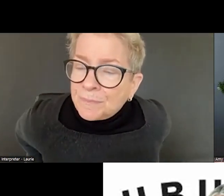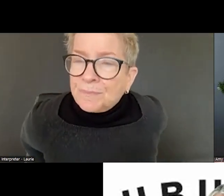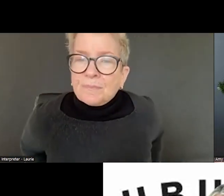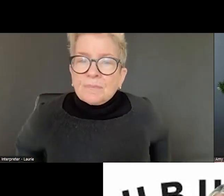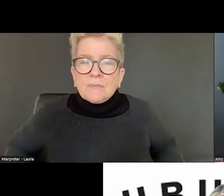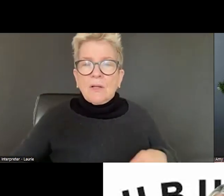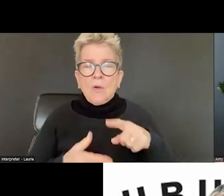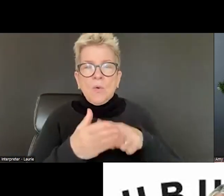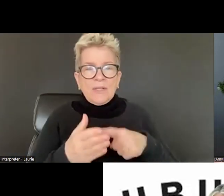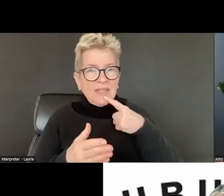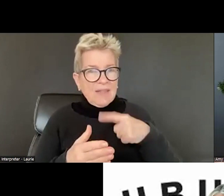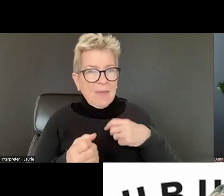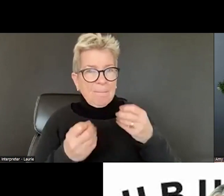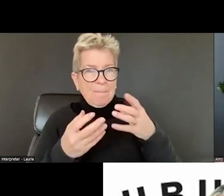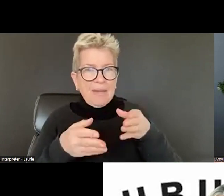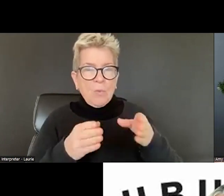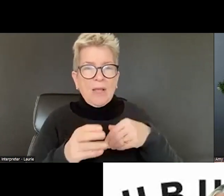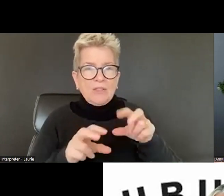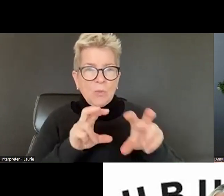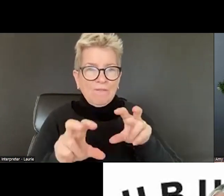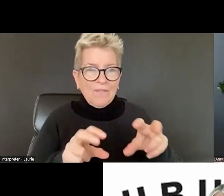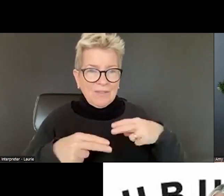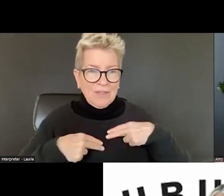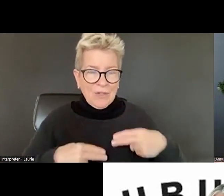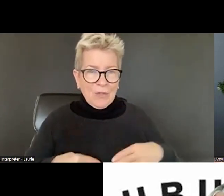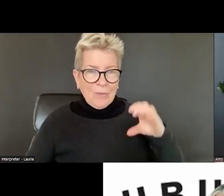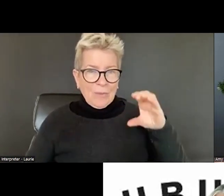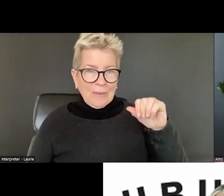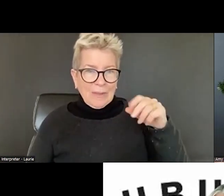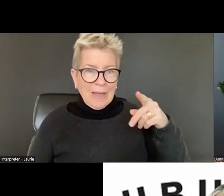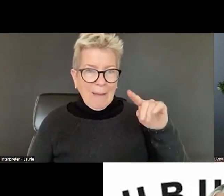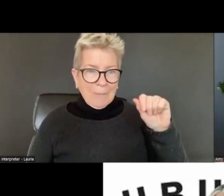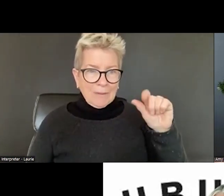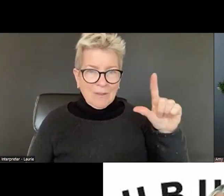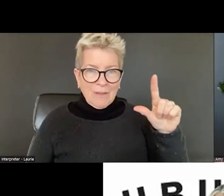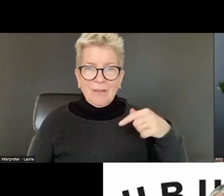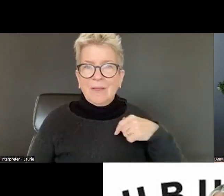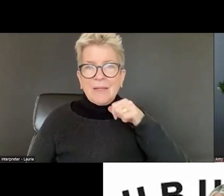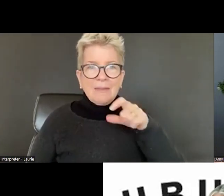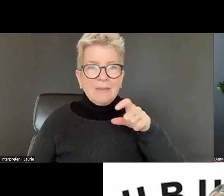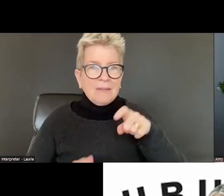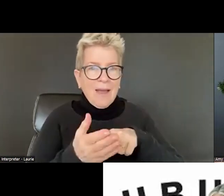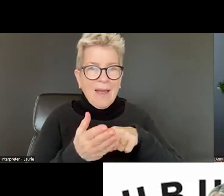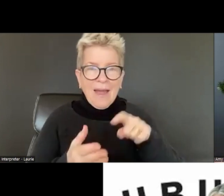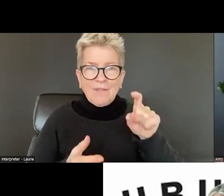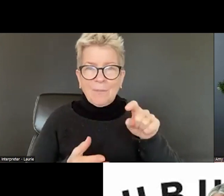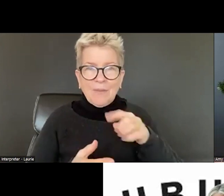capital and it doesn't have to be through that four-year um you know accumulation of debt there